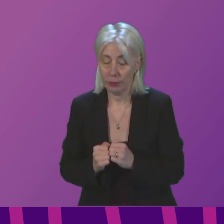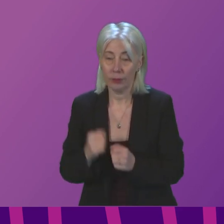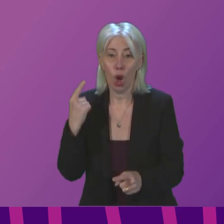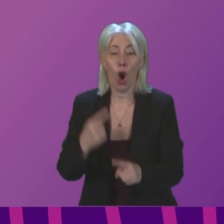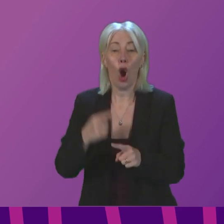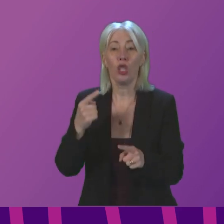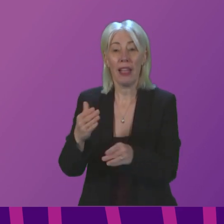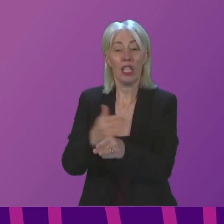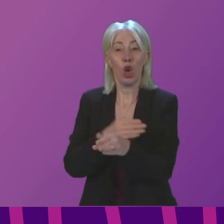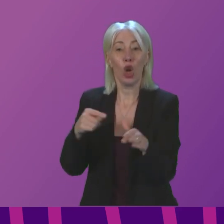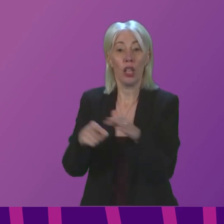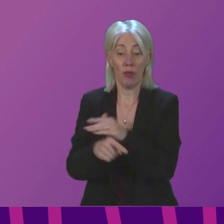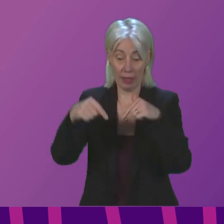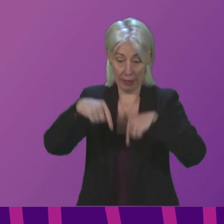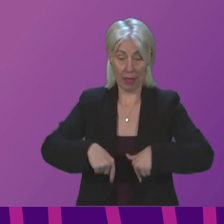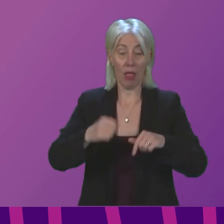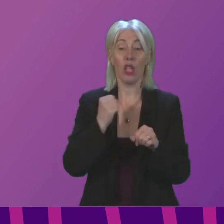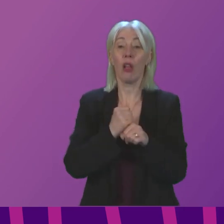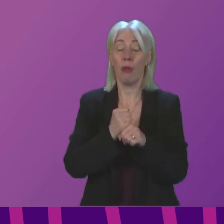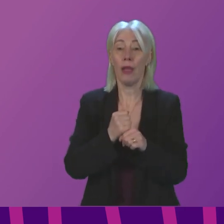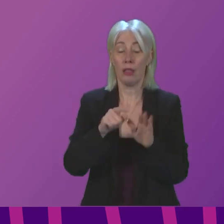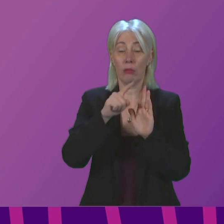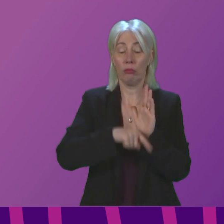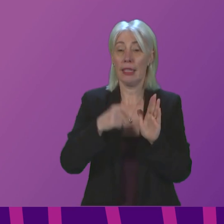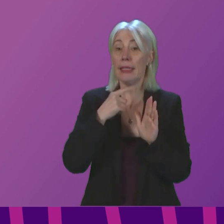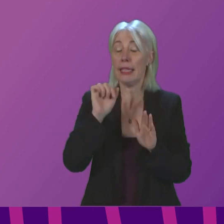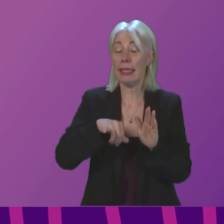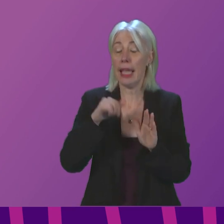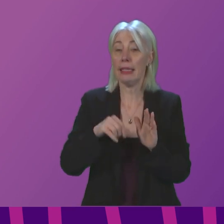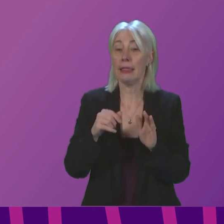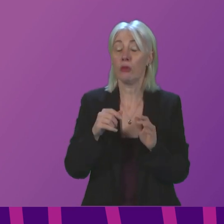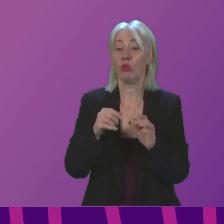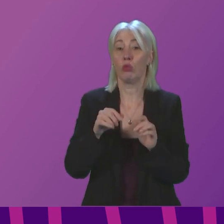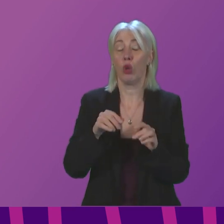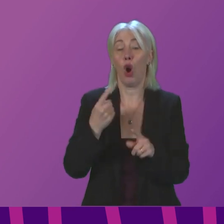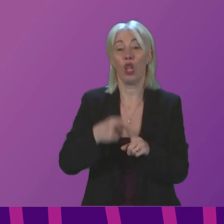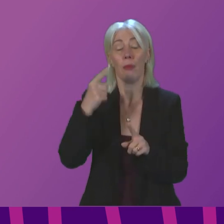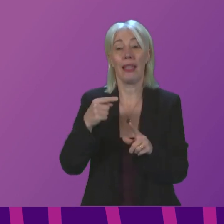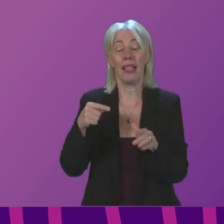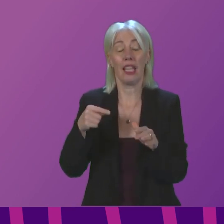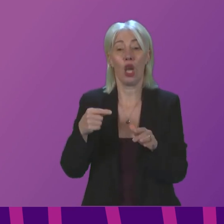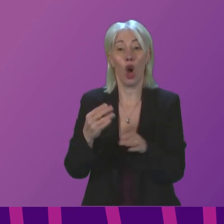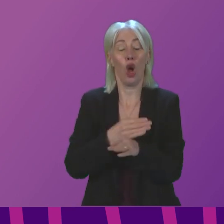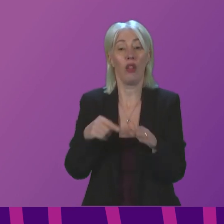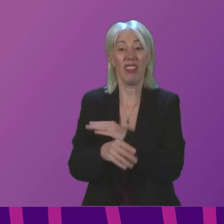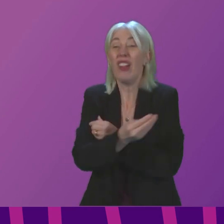This Government did legislate to end automatic early release for certain categories of prisoner—those